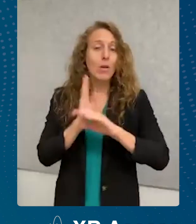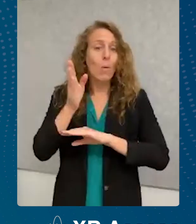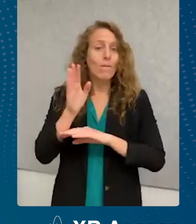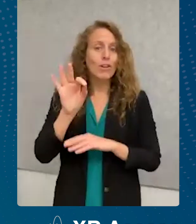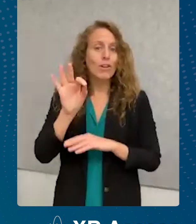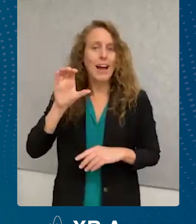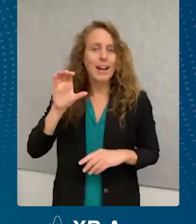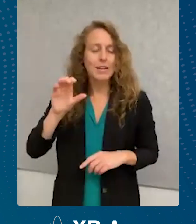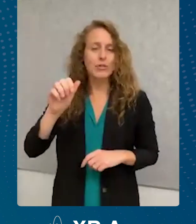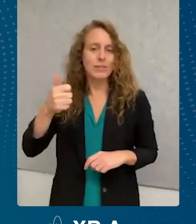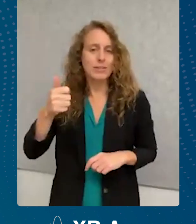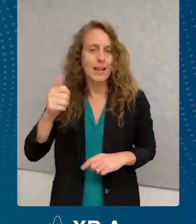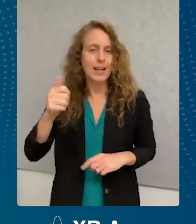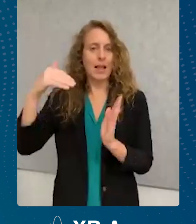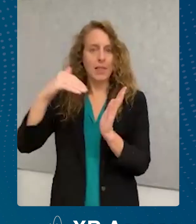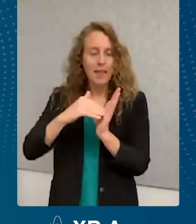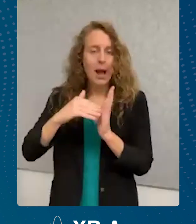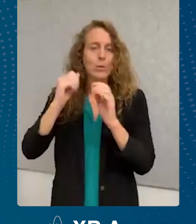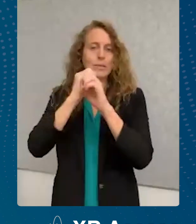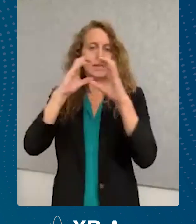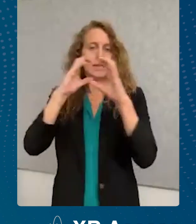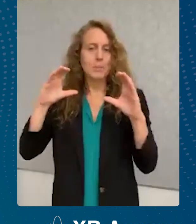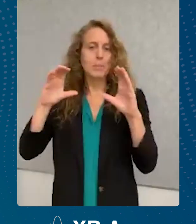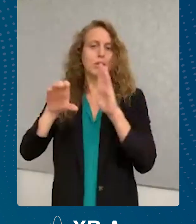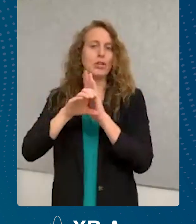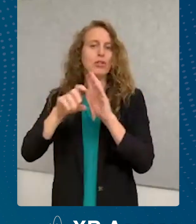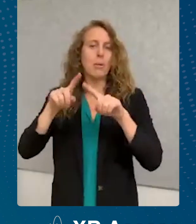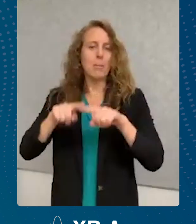image-based sidewalk accessibility labels.